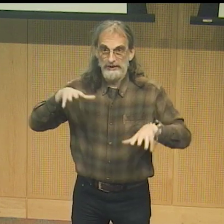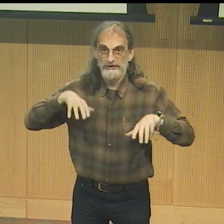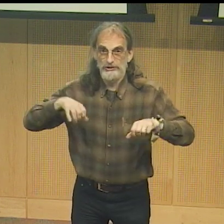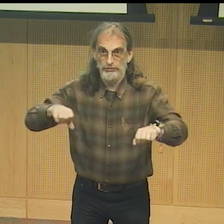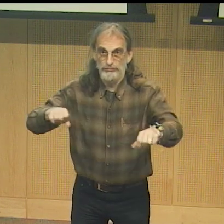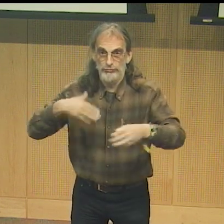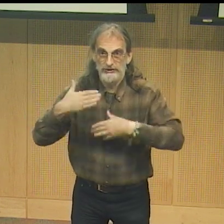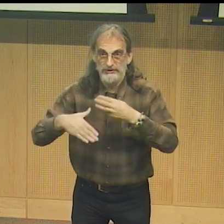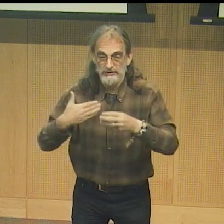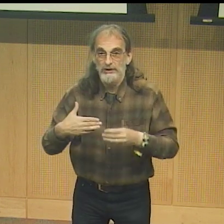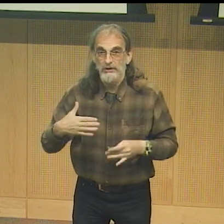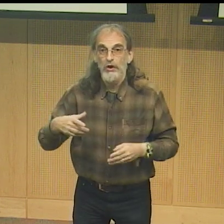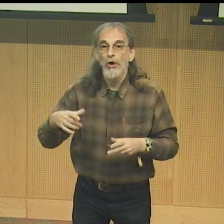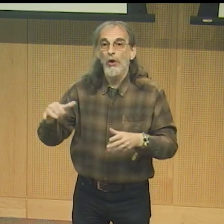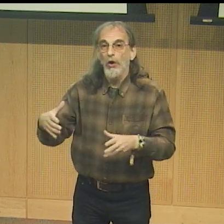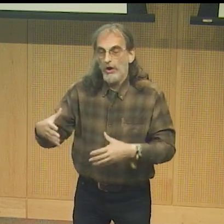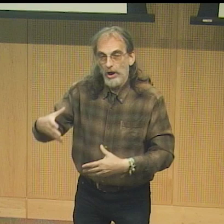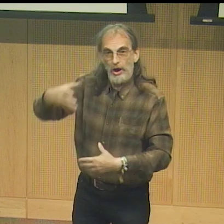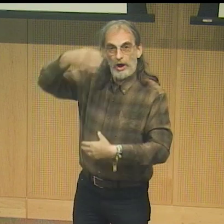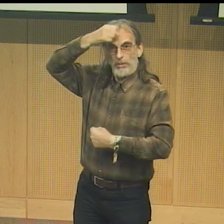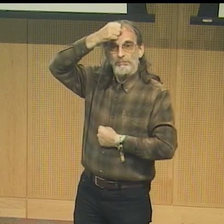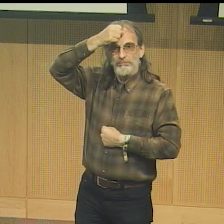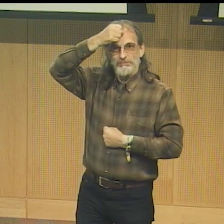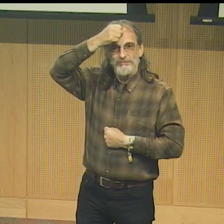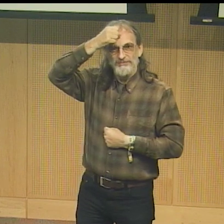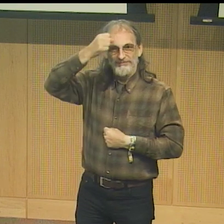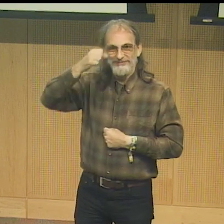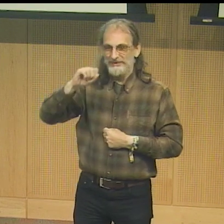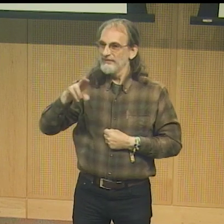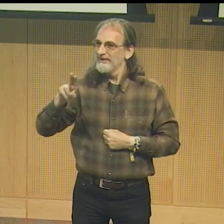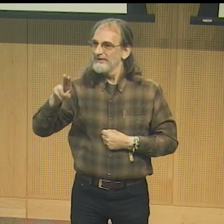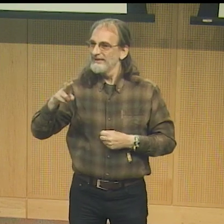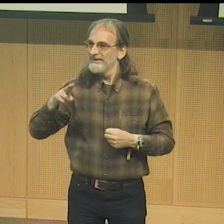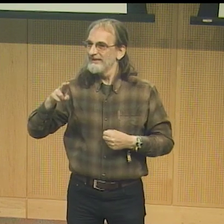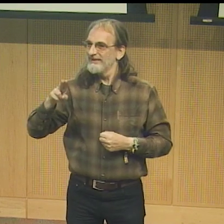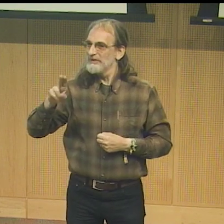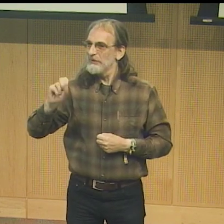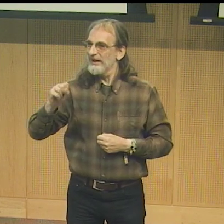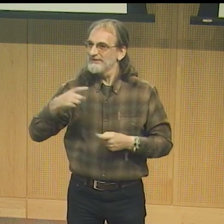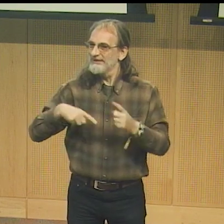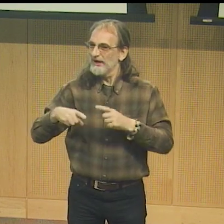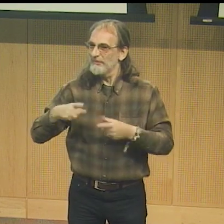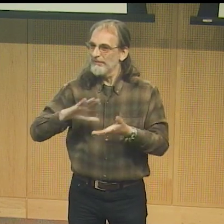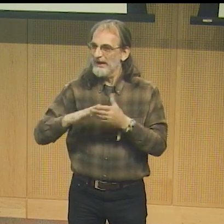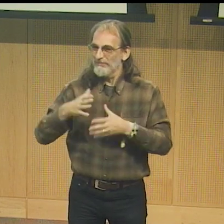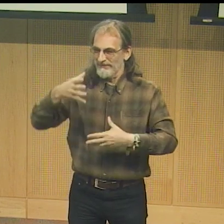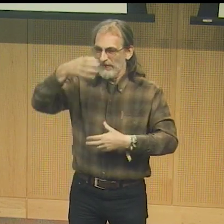Colonization and that process has an important role in our Deaf history.